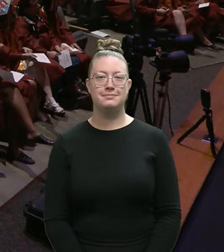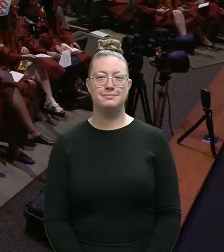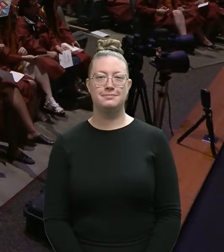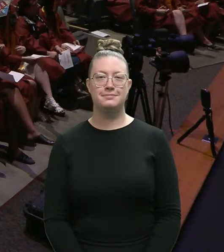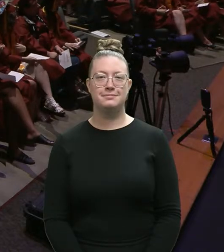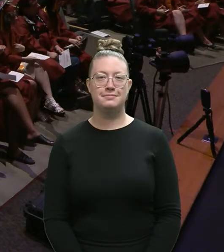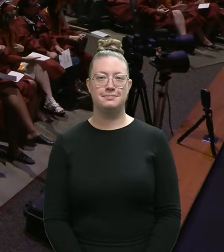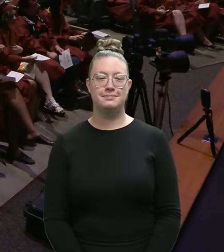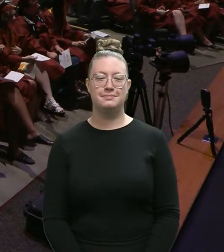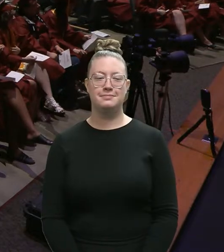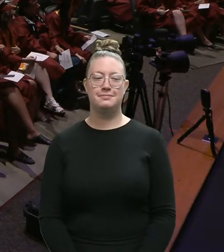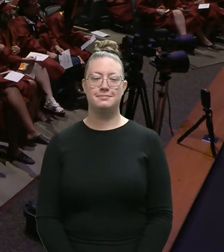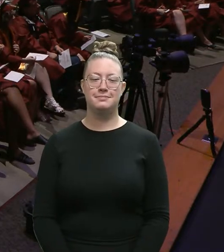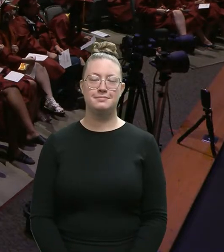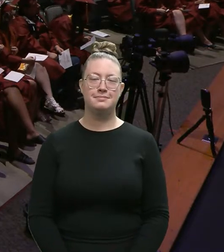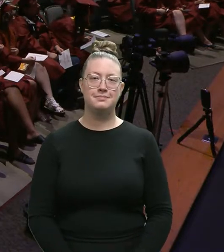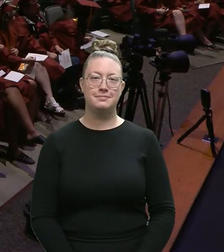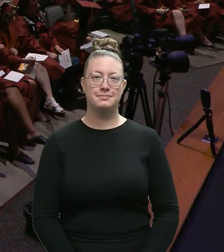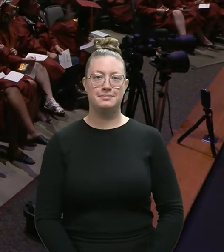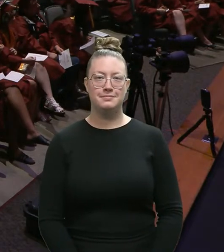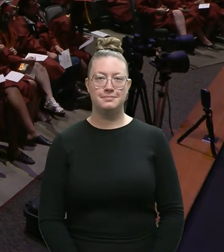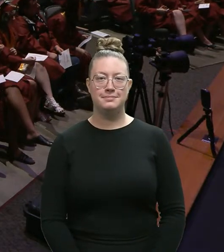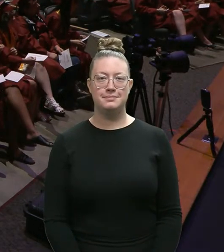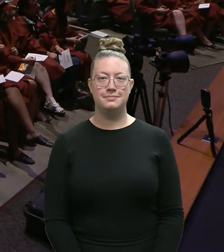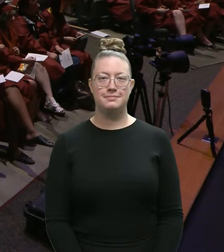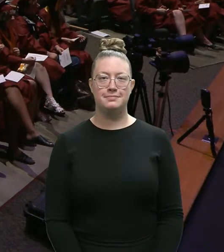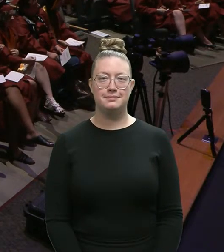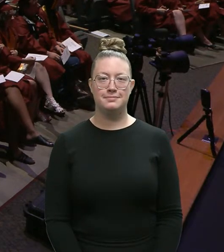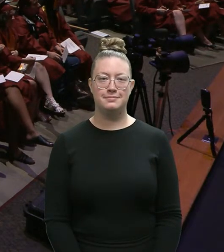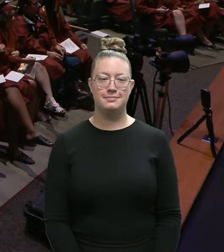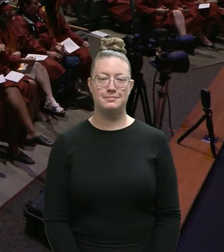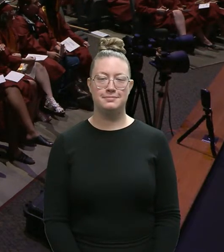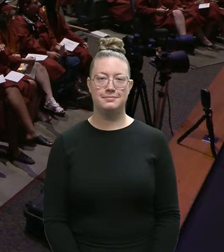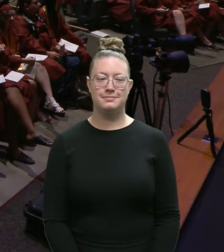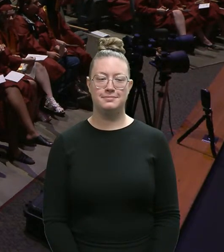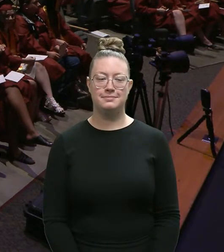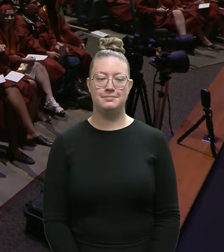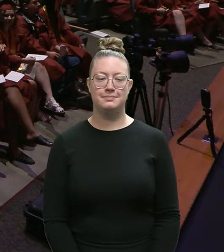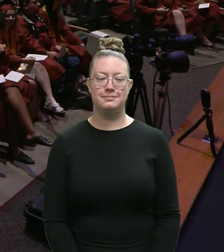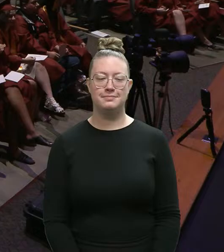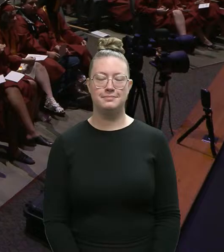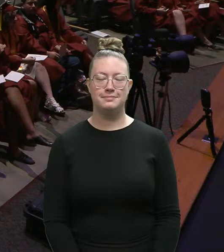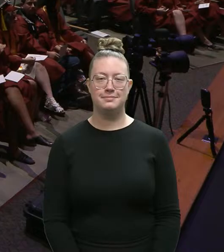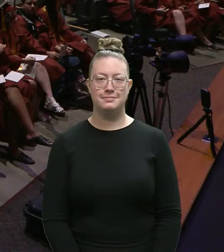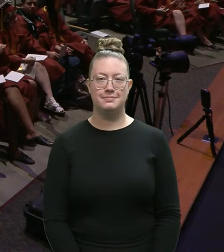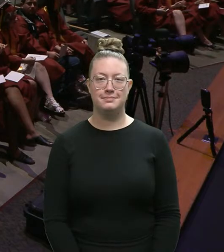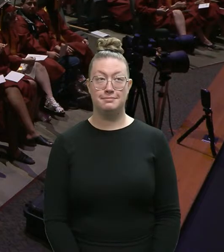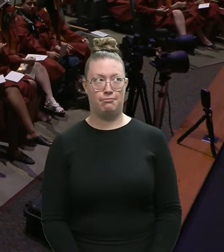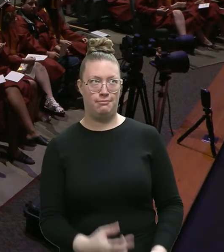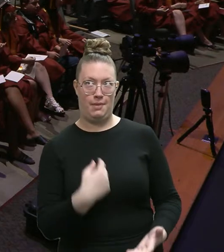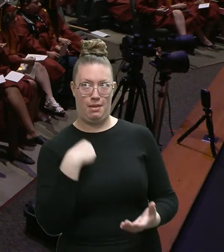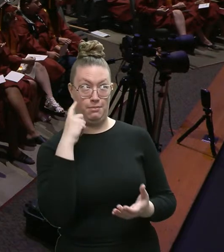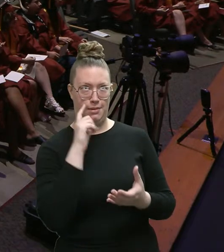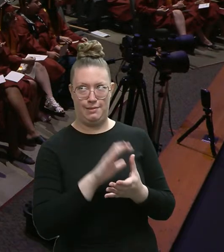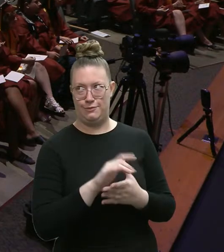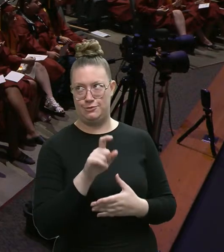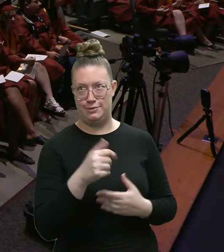I'm sure most of you show temperance by choosing to study instead of going to parties. Showing up to class instead of sleeping in.